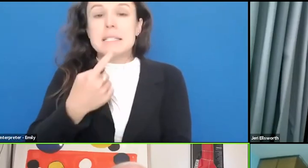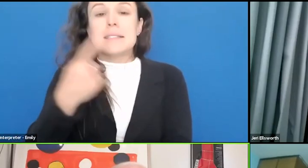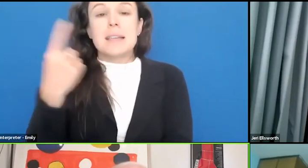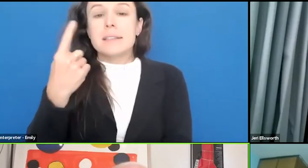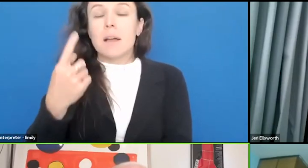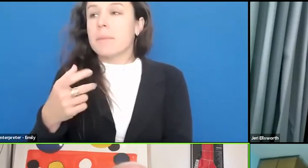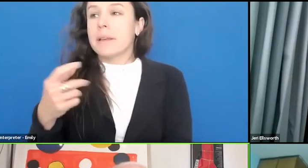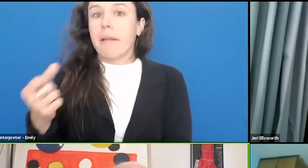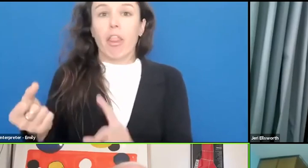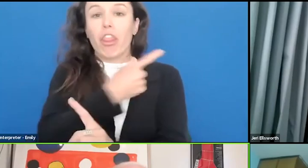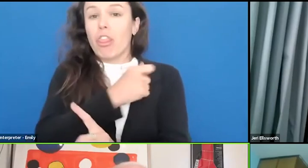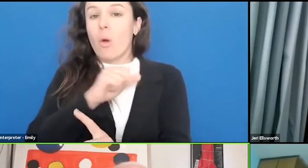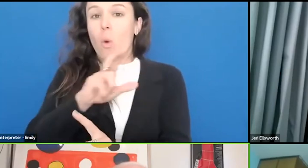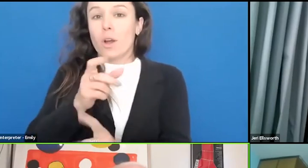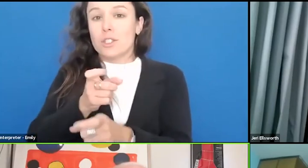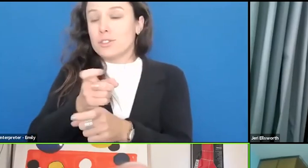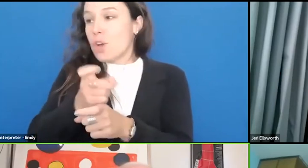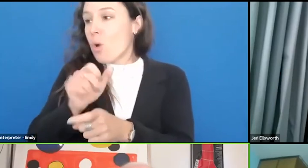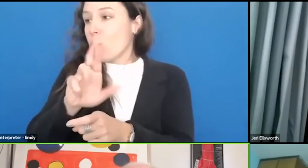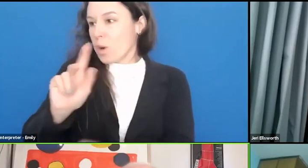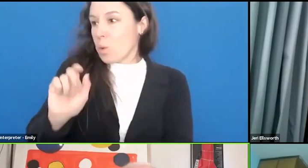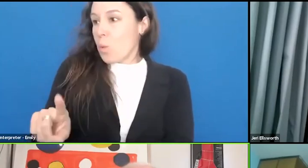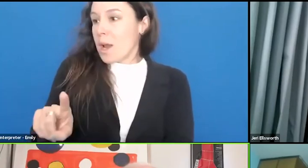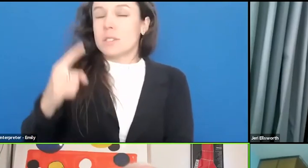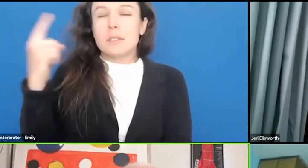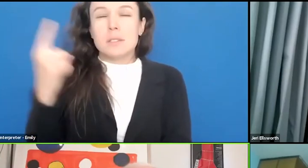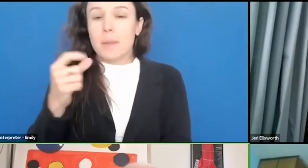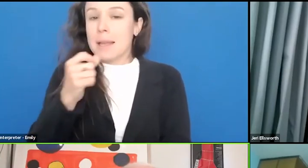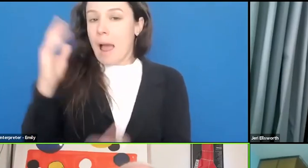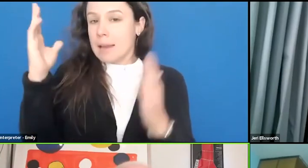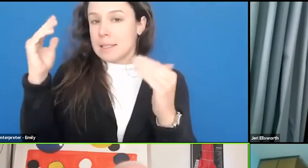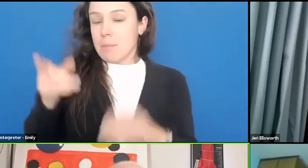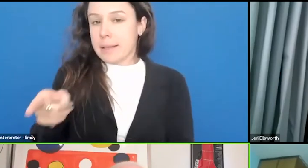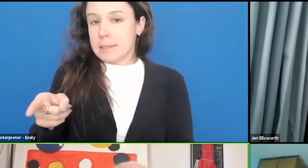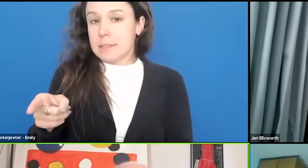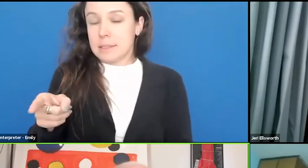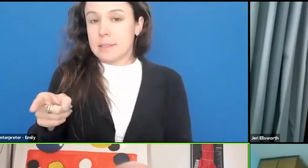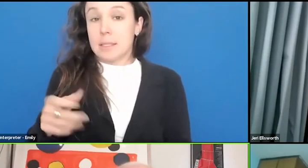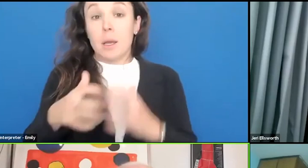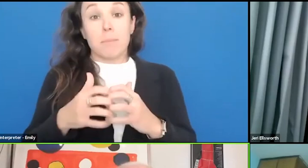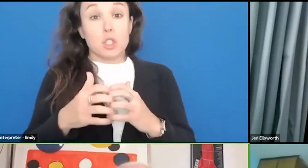or do some combination of other things, which is not expected by the other side, the participant